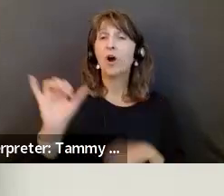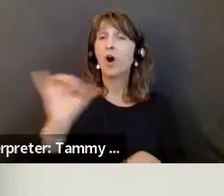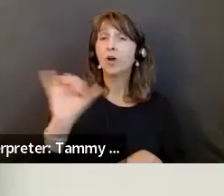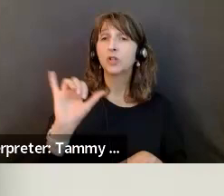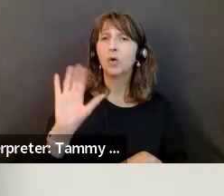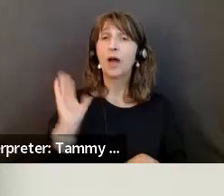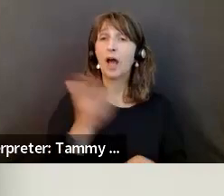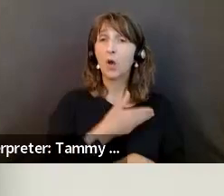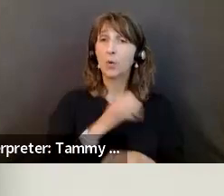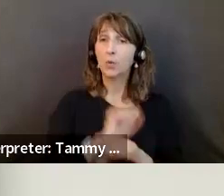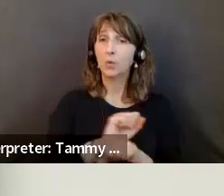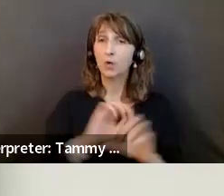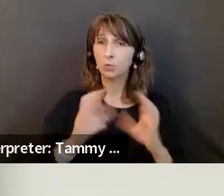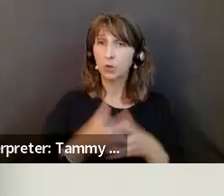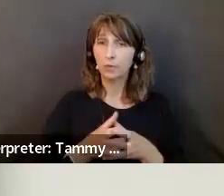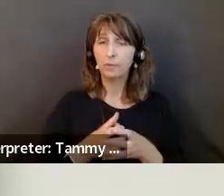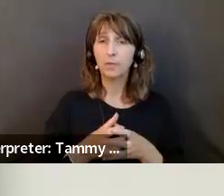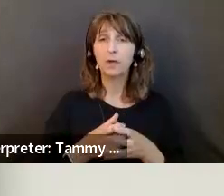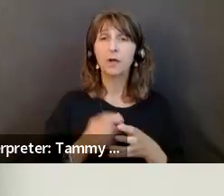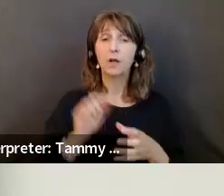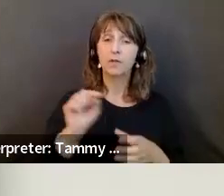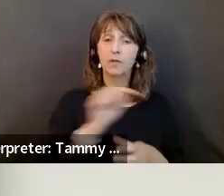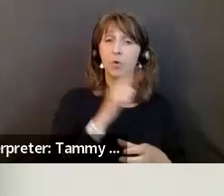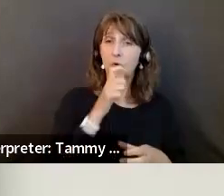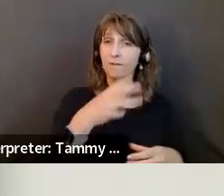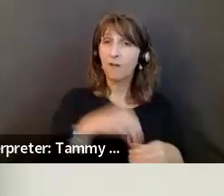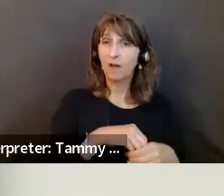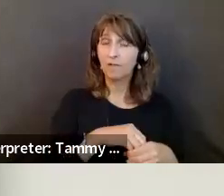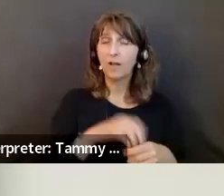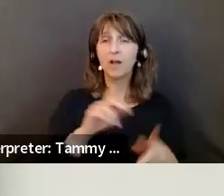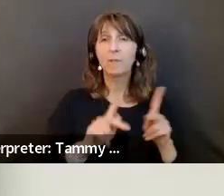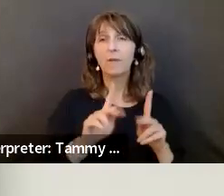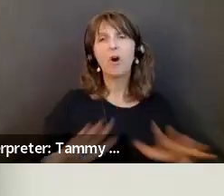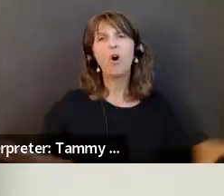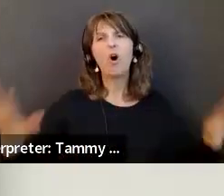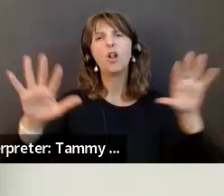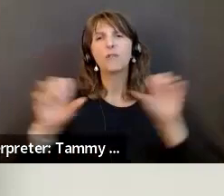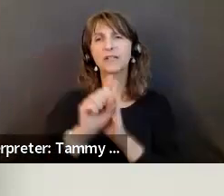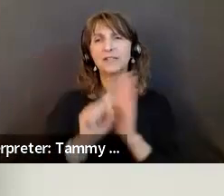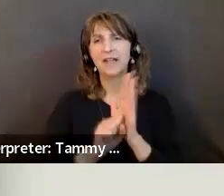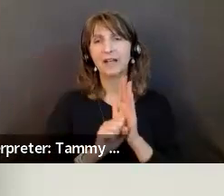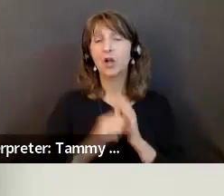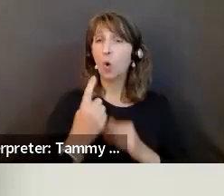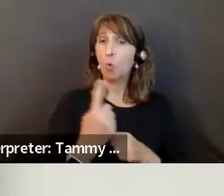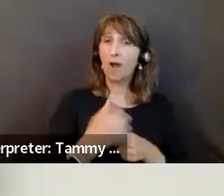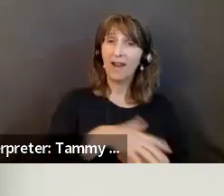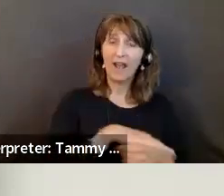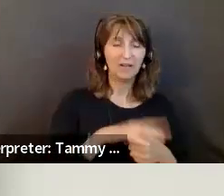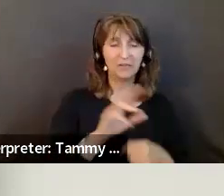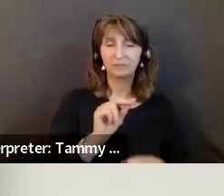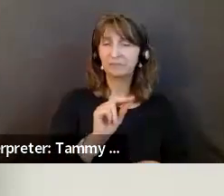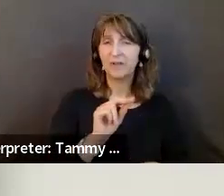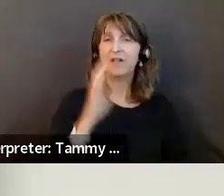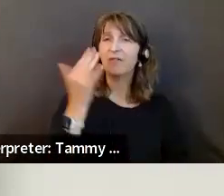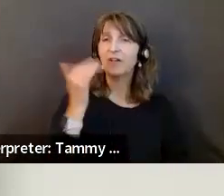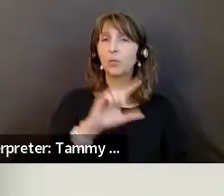So they're not all located in one place. Which is why zoom is a useful tool because it allows us to meet.